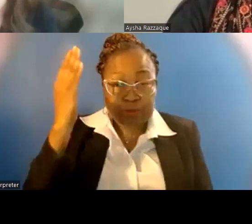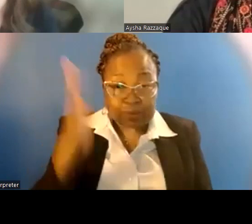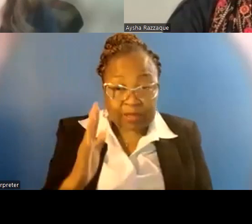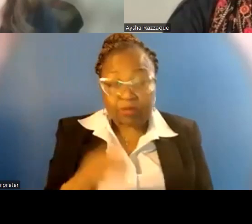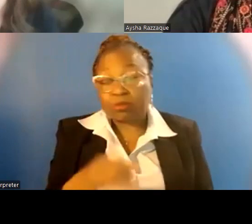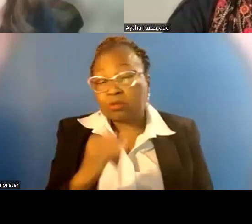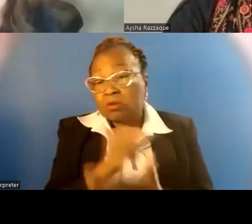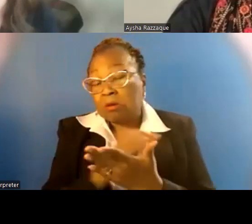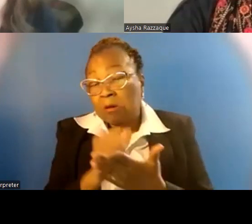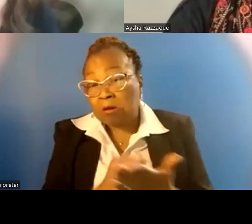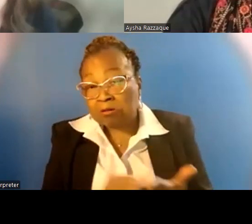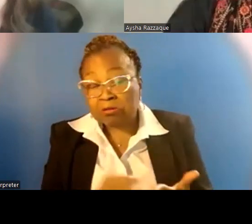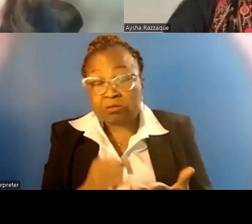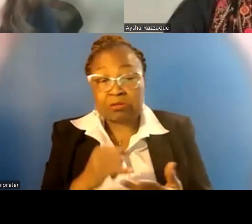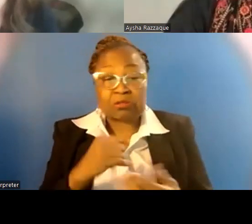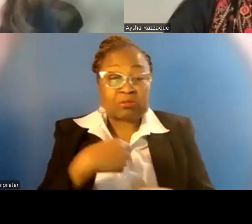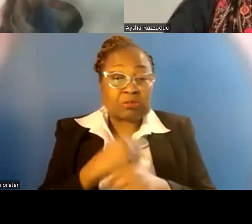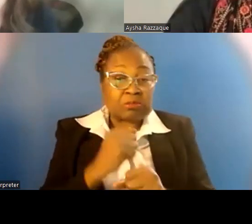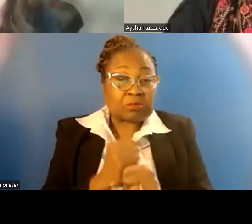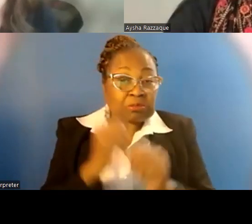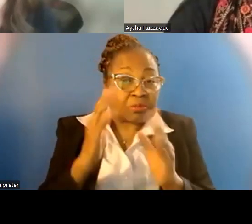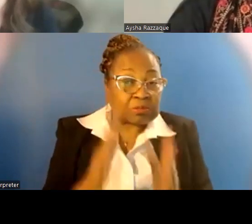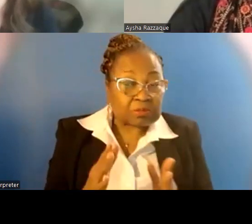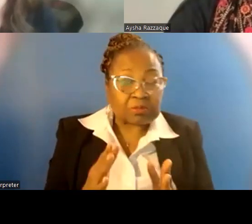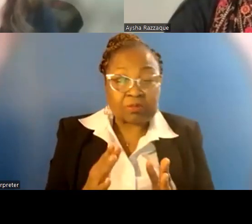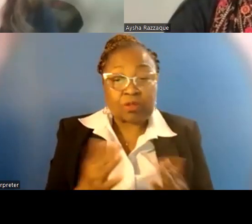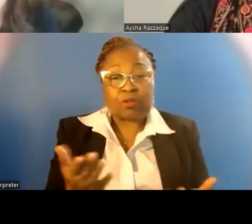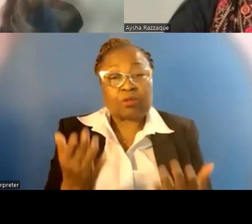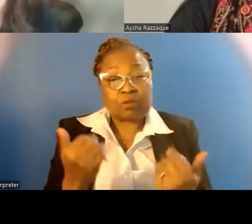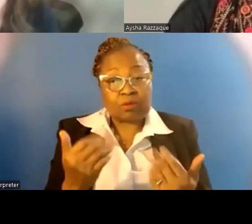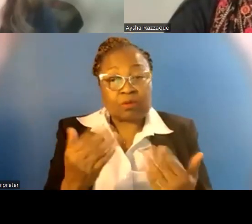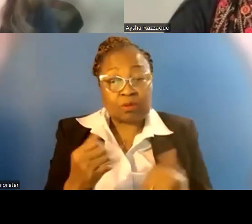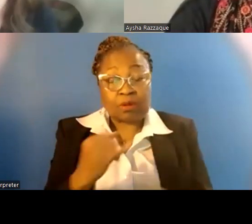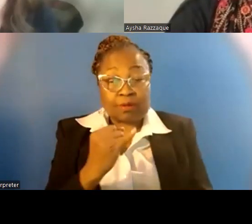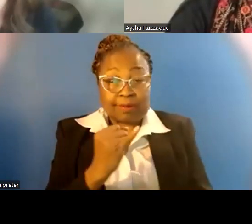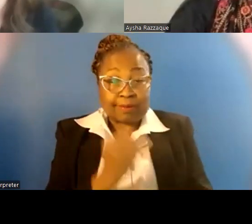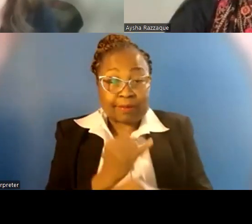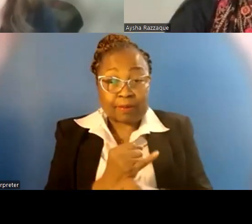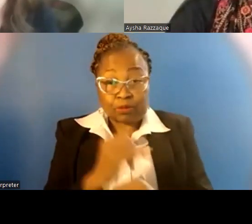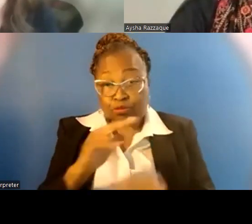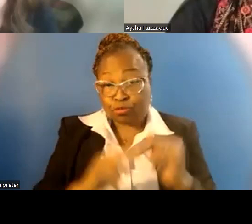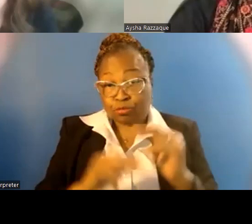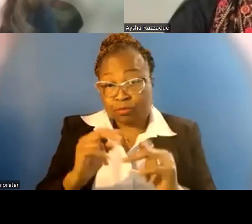disabled creators to campus to build their own understanding of disability,